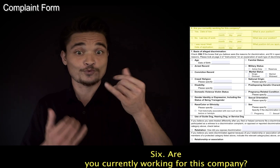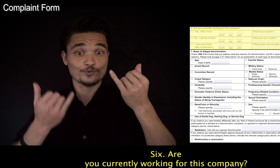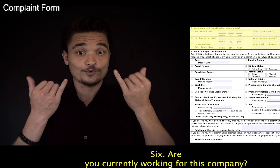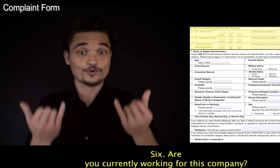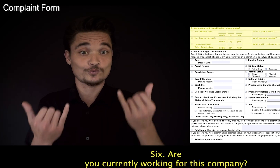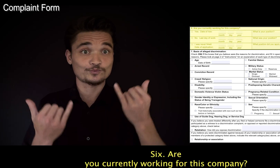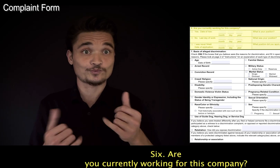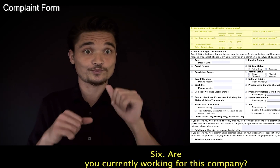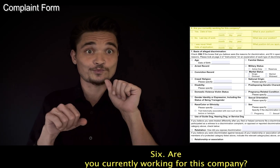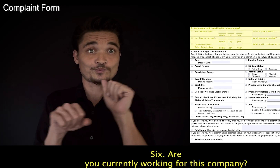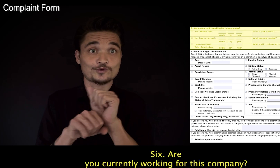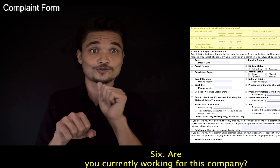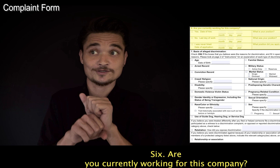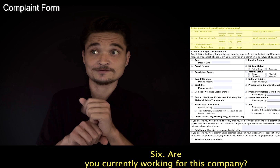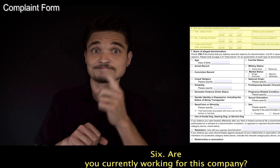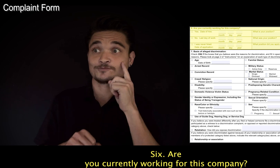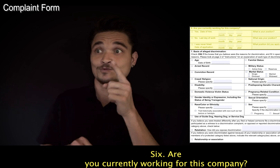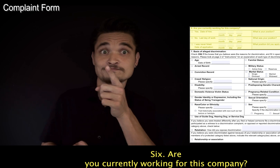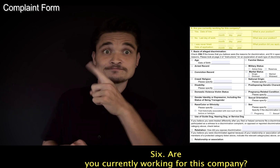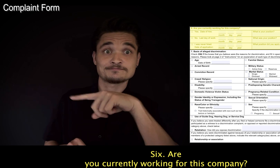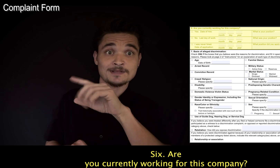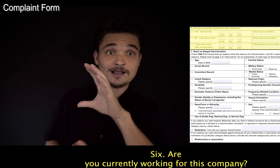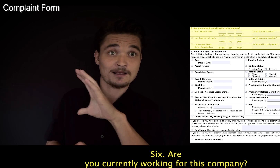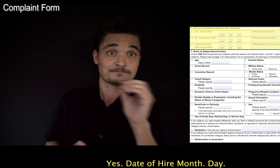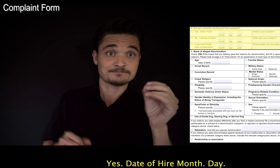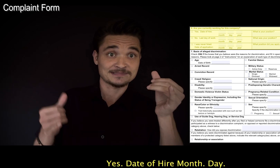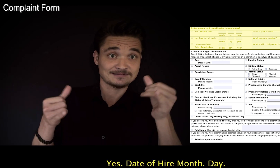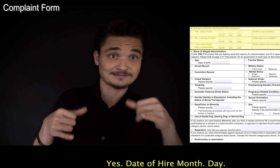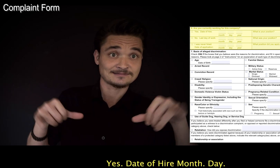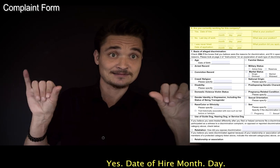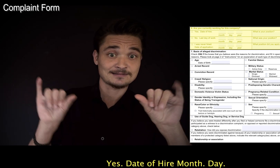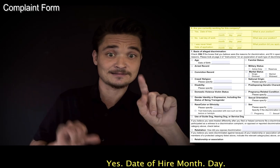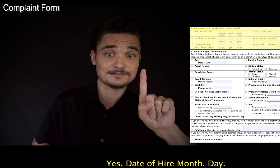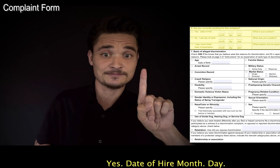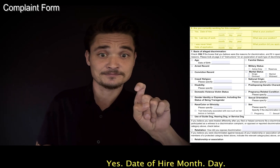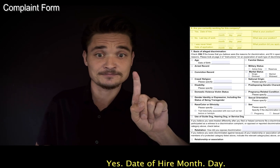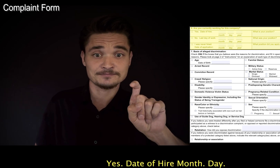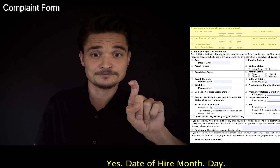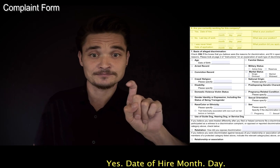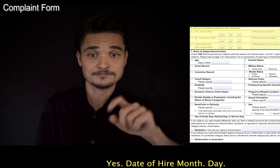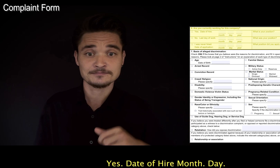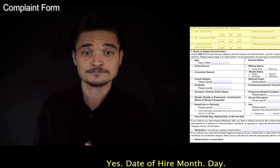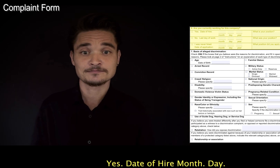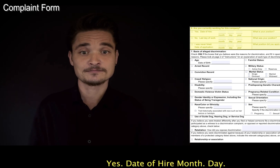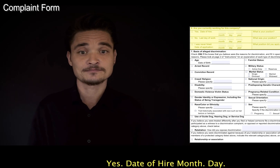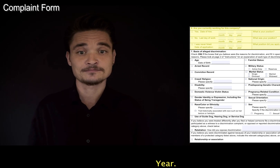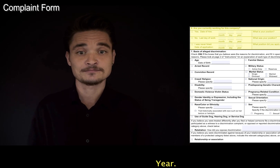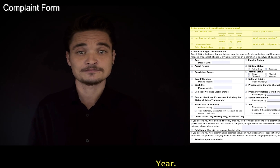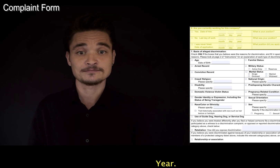Six. Are you currently working for this company? Yes. Date of Hire Month. Day. Year.